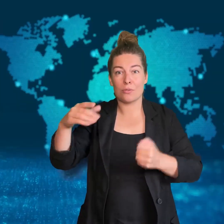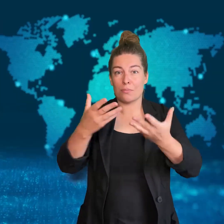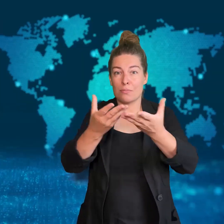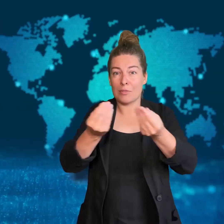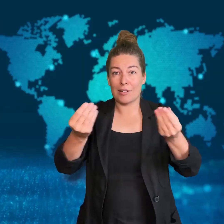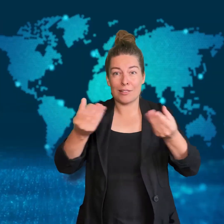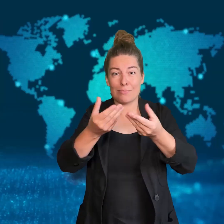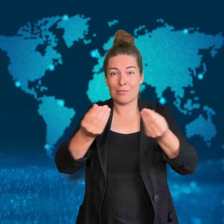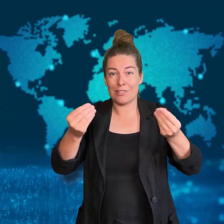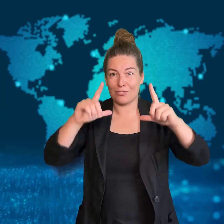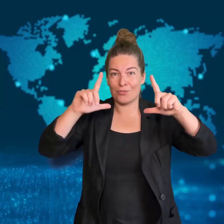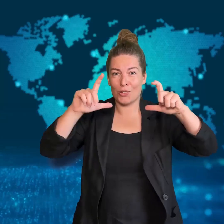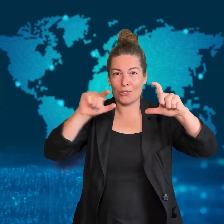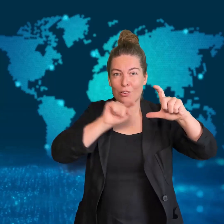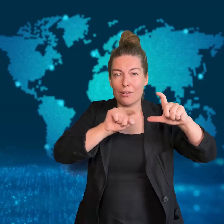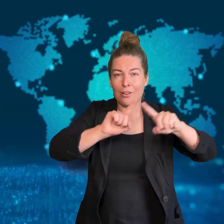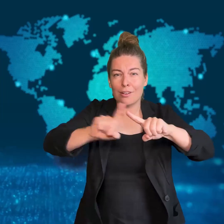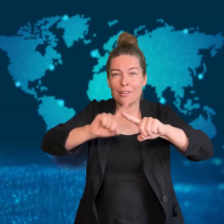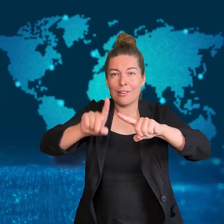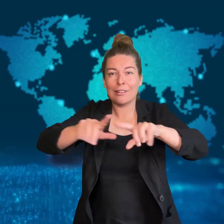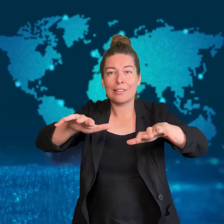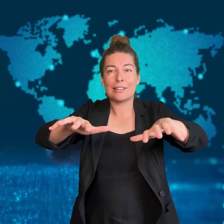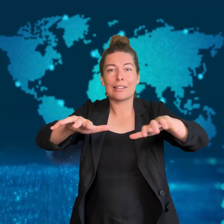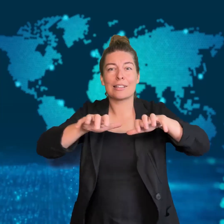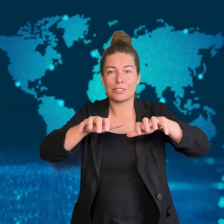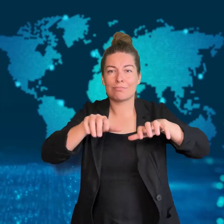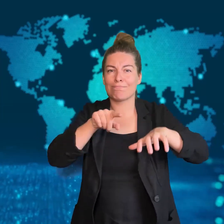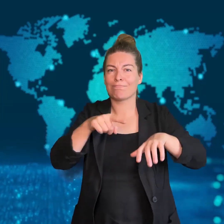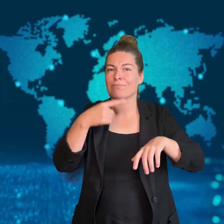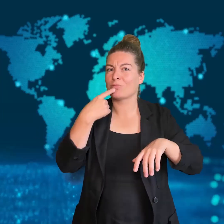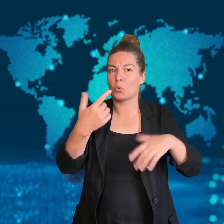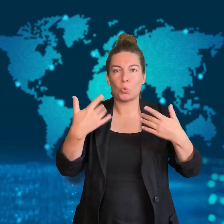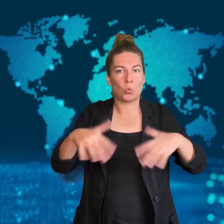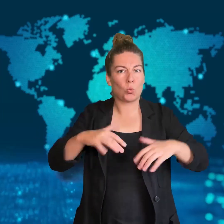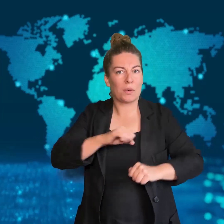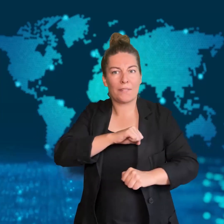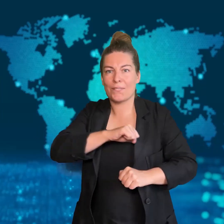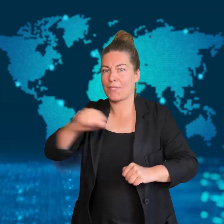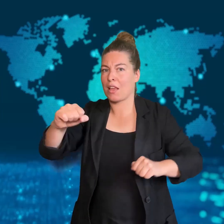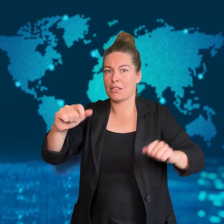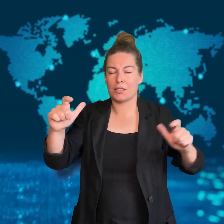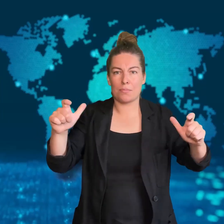present images, and experts report they are retreating quickly.